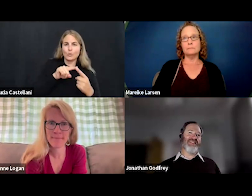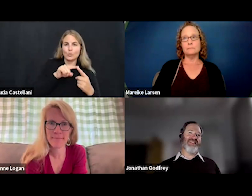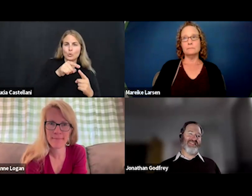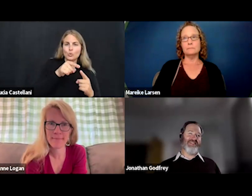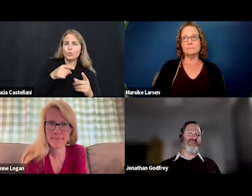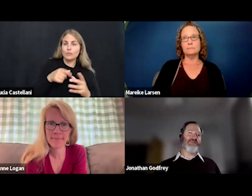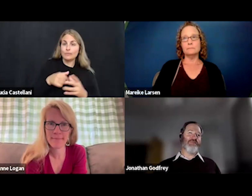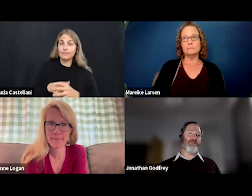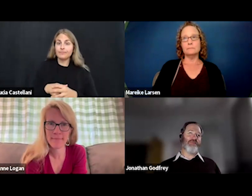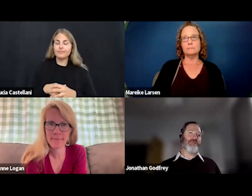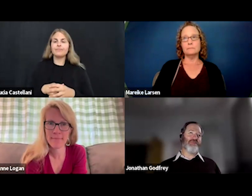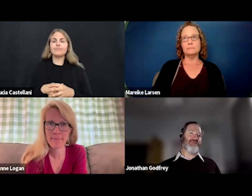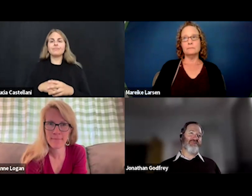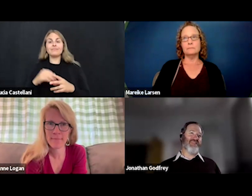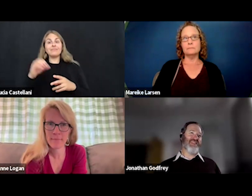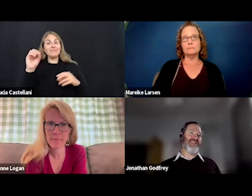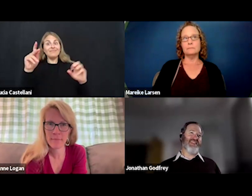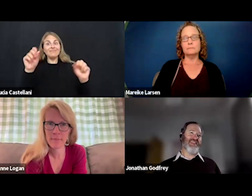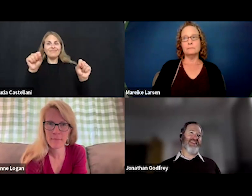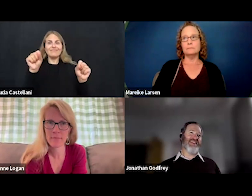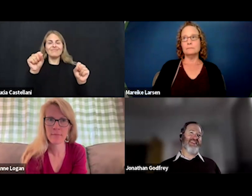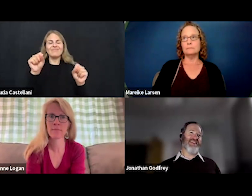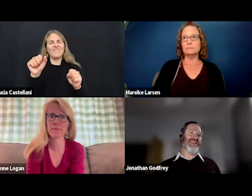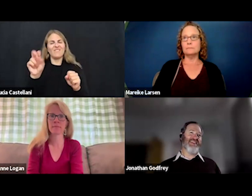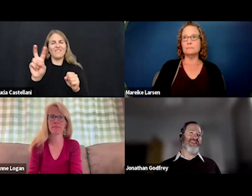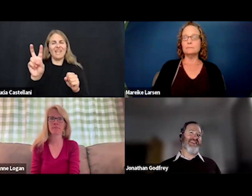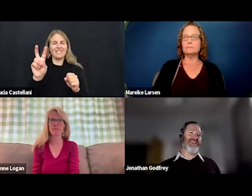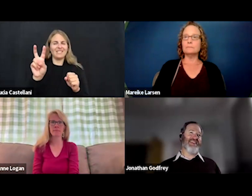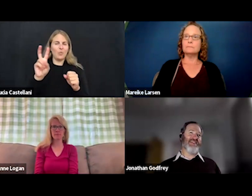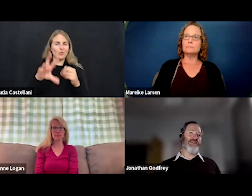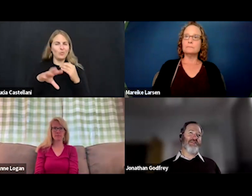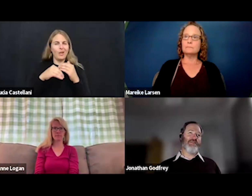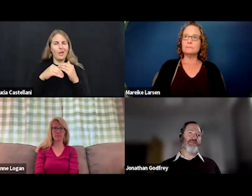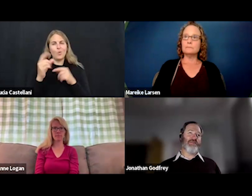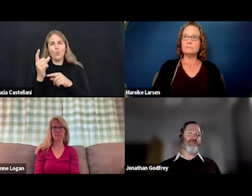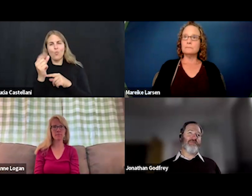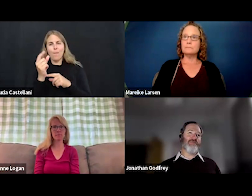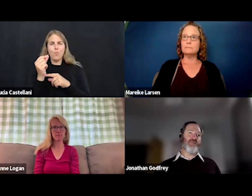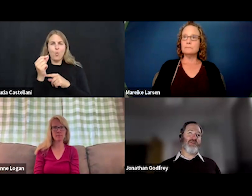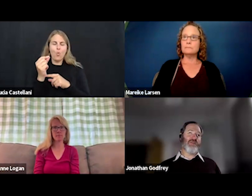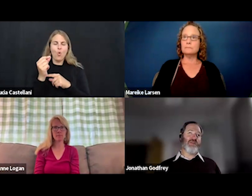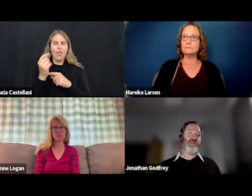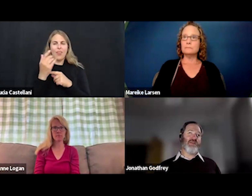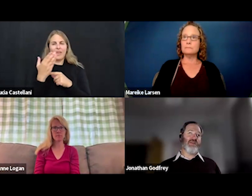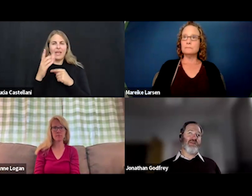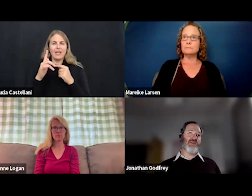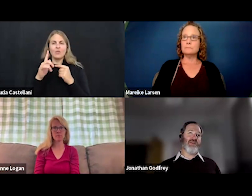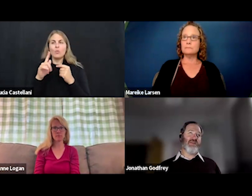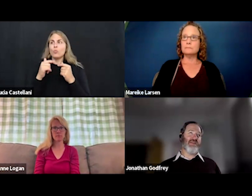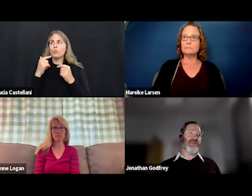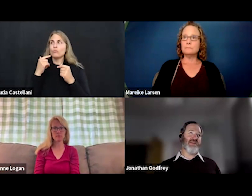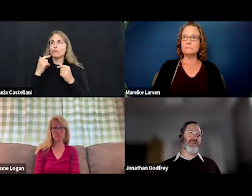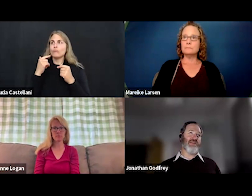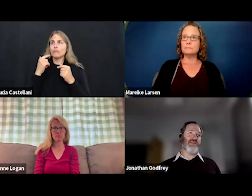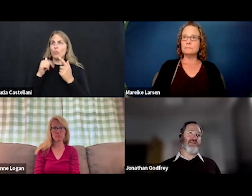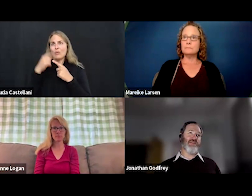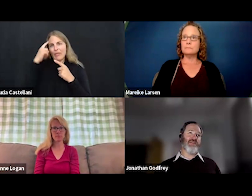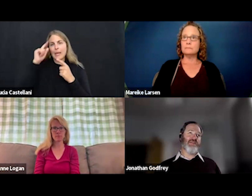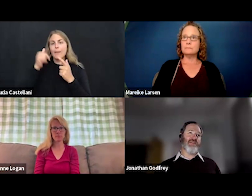Yes. One other important thing I want to mention in thinking about accessibility and responsibility of making